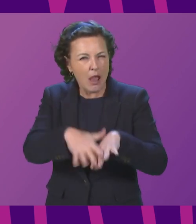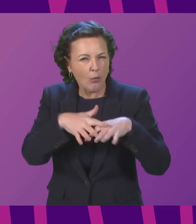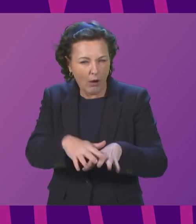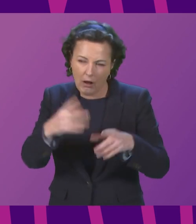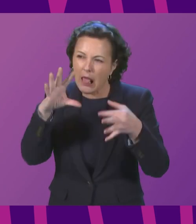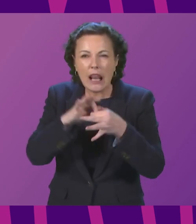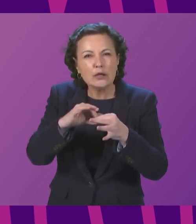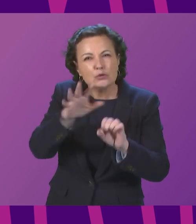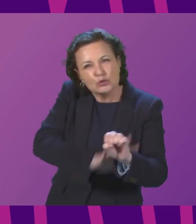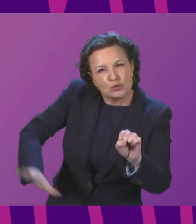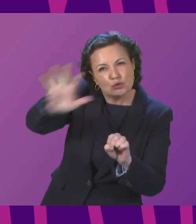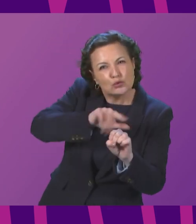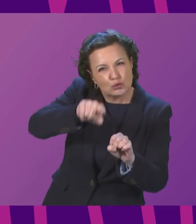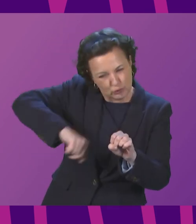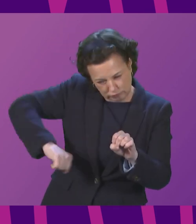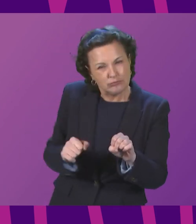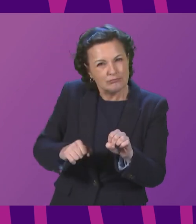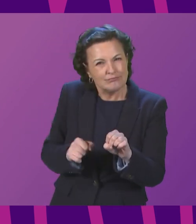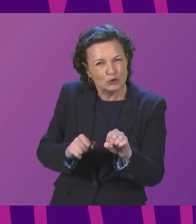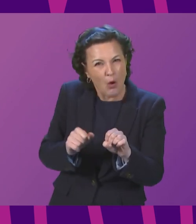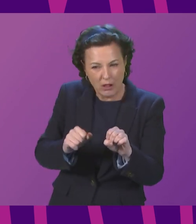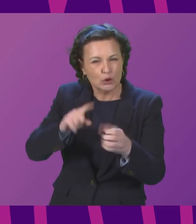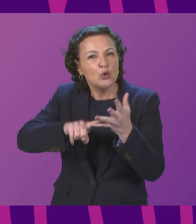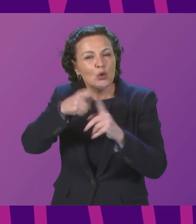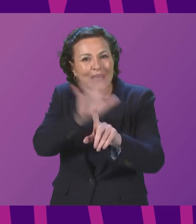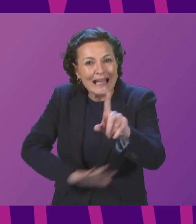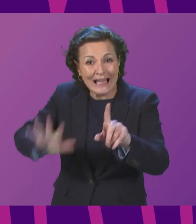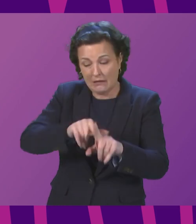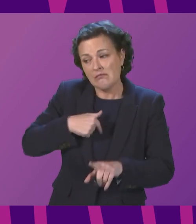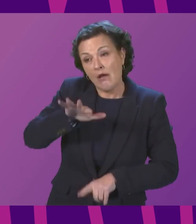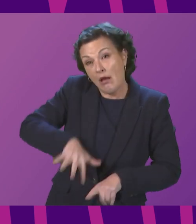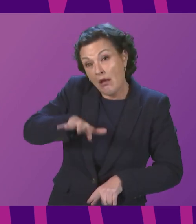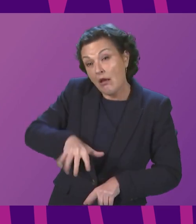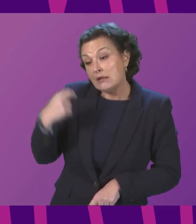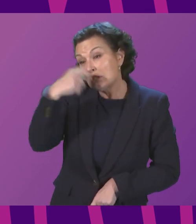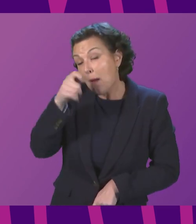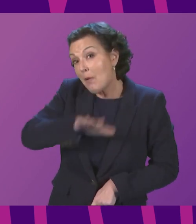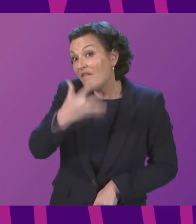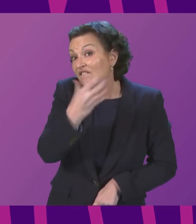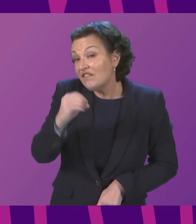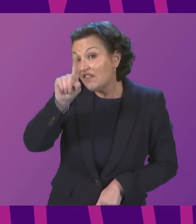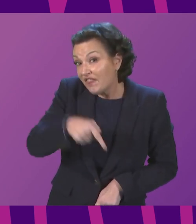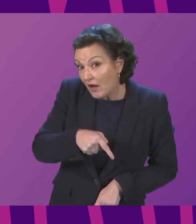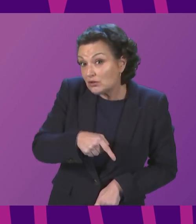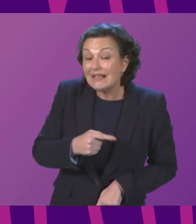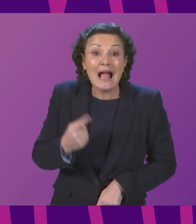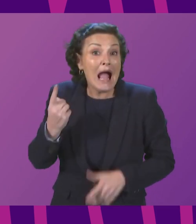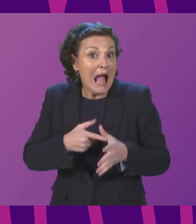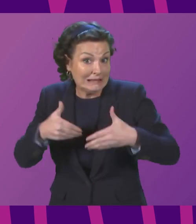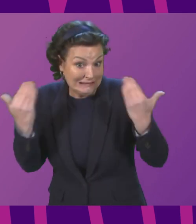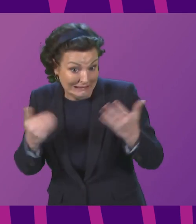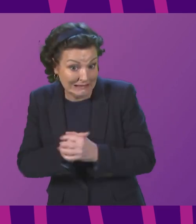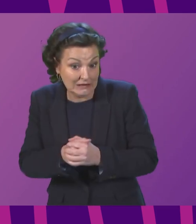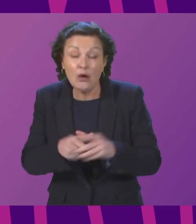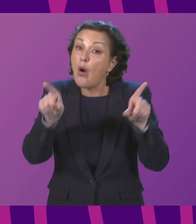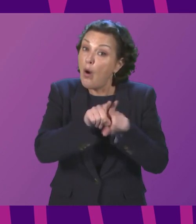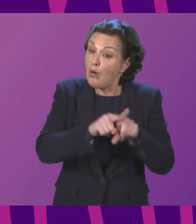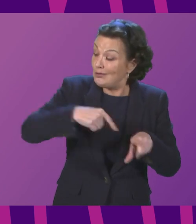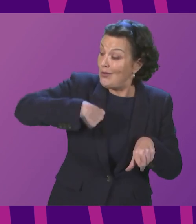a day. Over and above that, we have NHS Scotland’s capacity of around 32,000 a day. Testing is